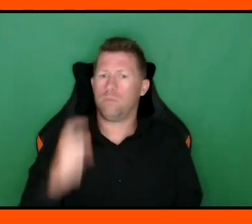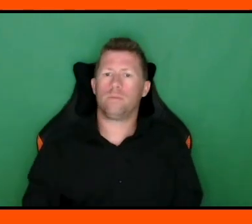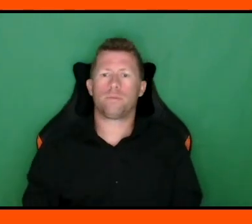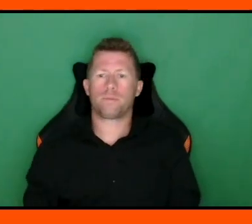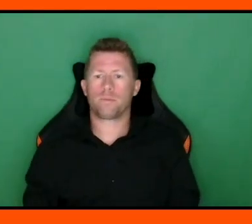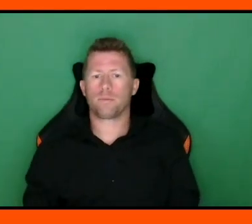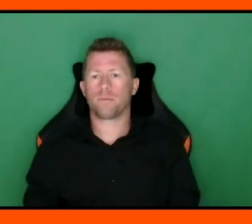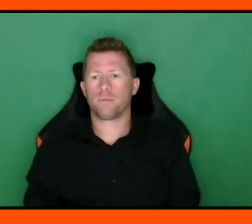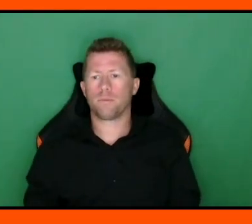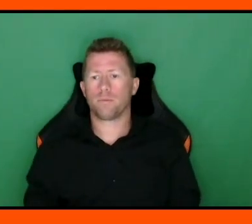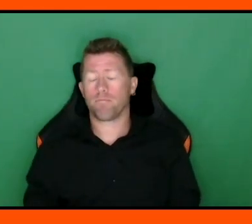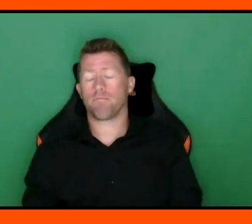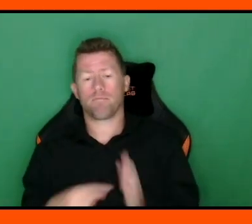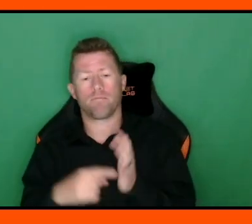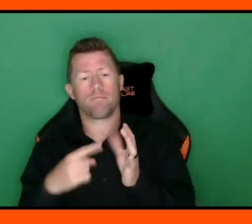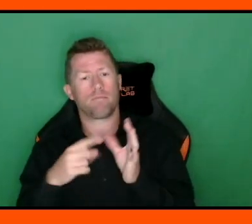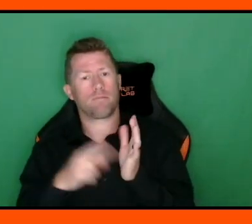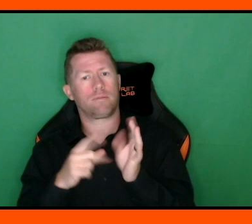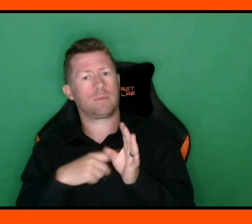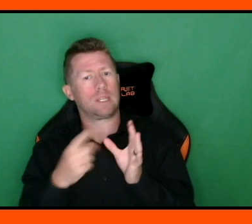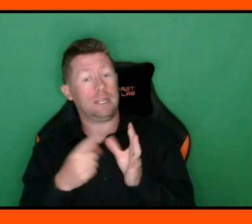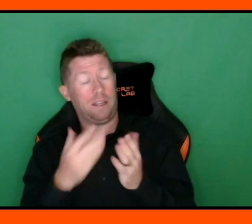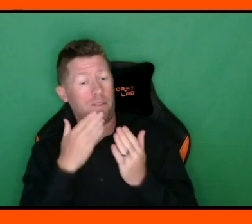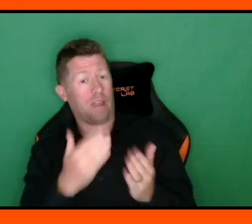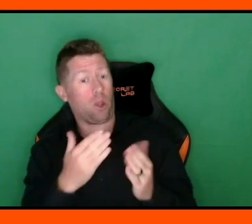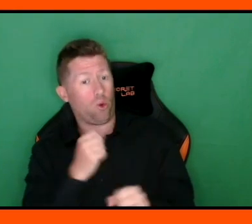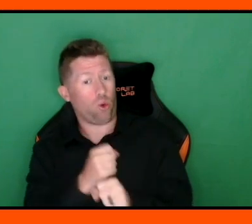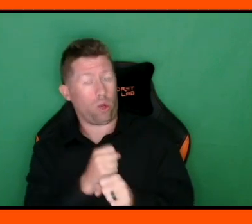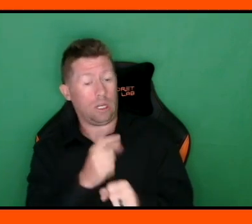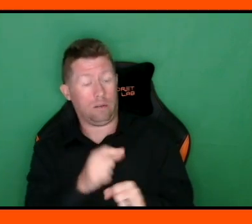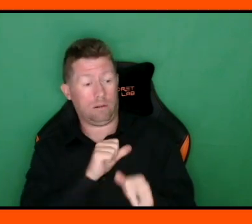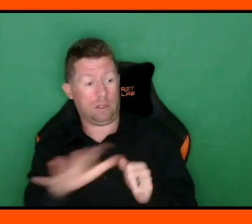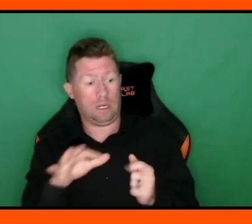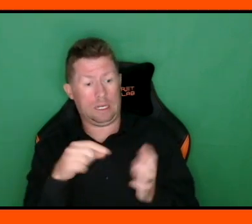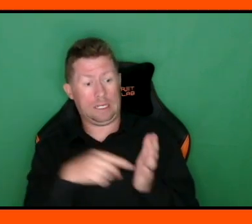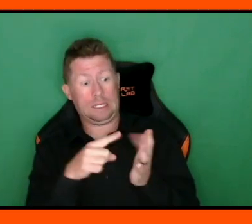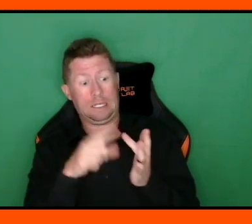Thanks so much Georgia and some great tips on how to ensure you’ve got the quality aspect ticked off